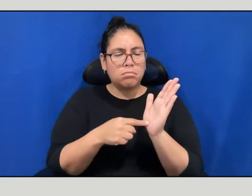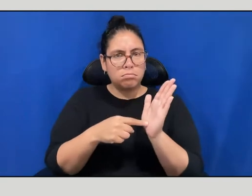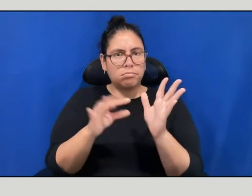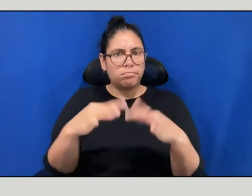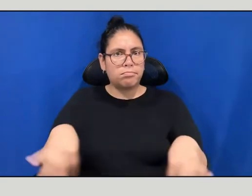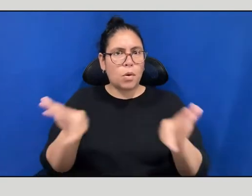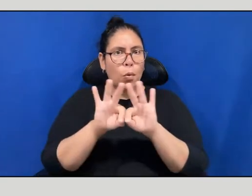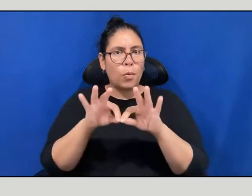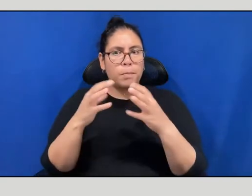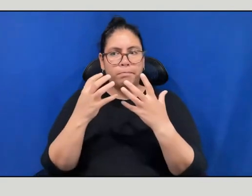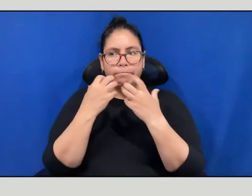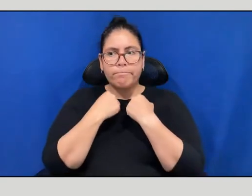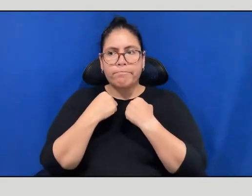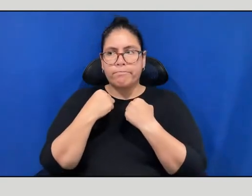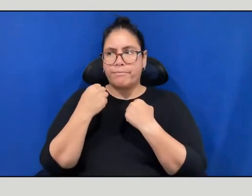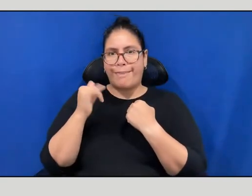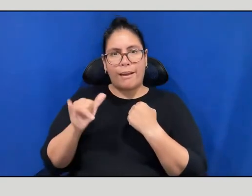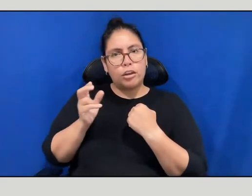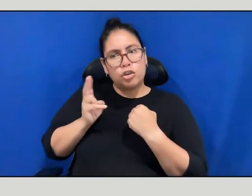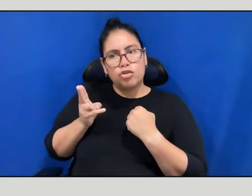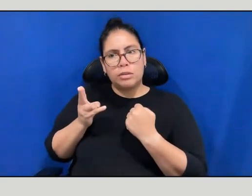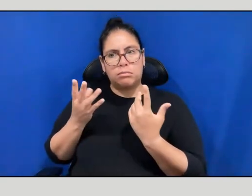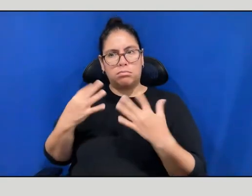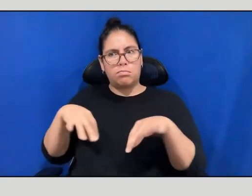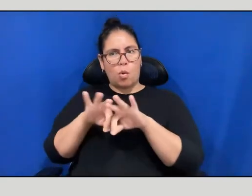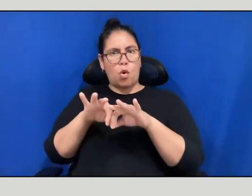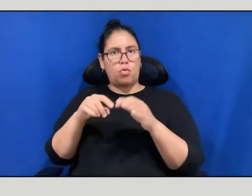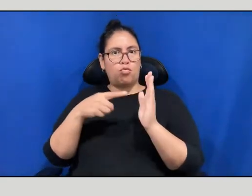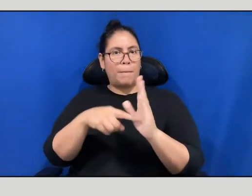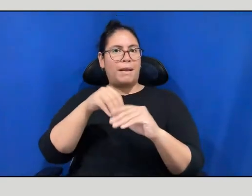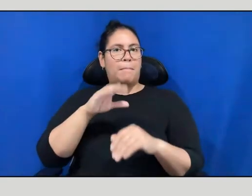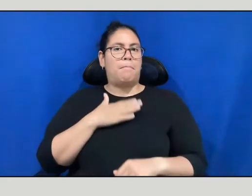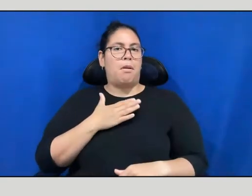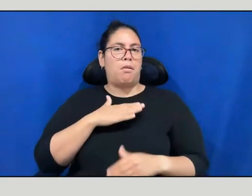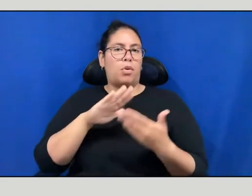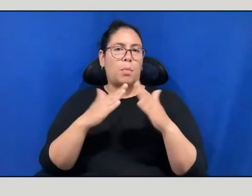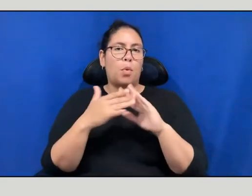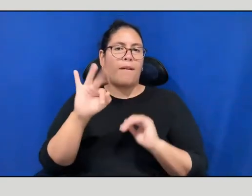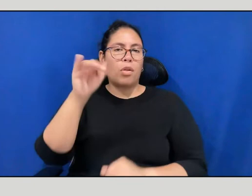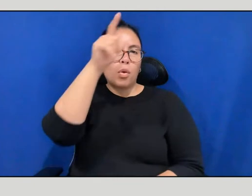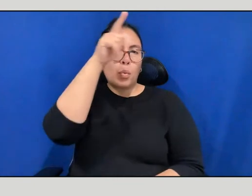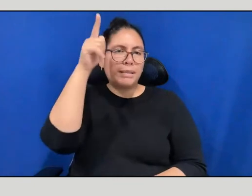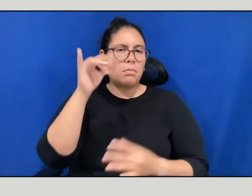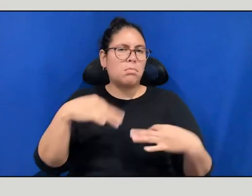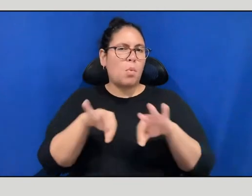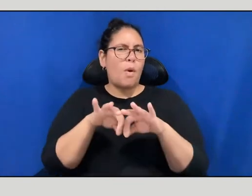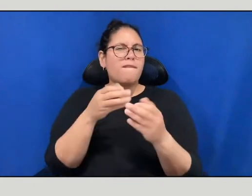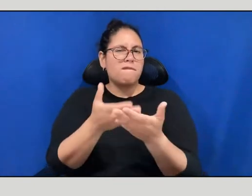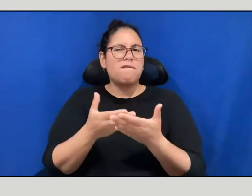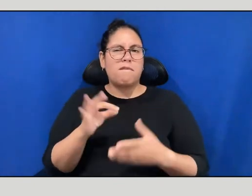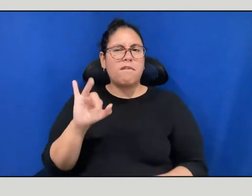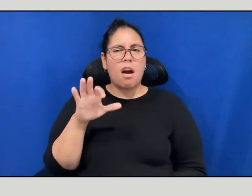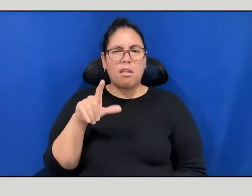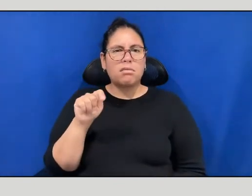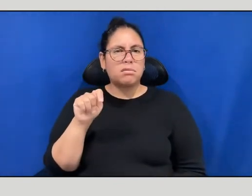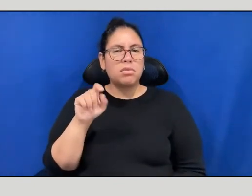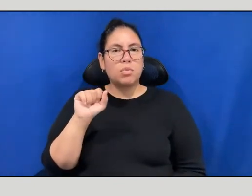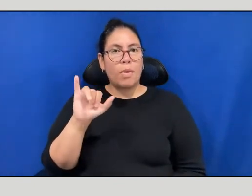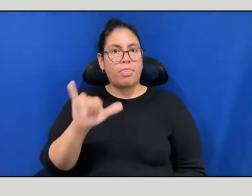to my committee in Loiza, a very important fact." So I made a different expression related with that,